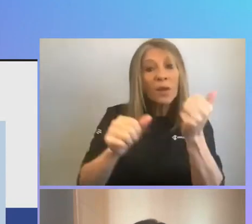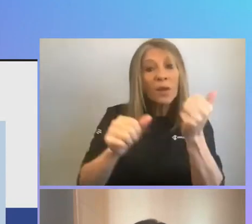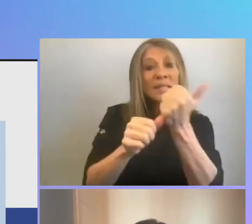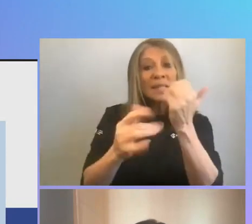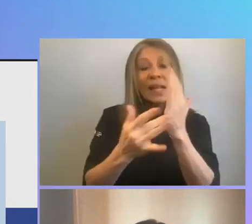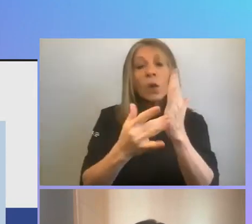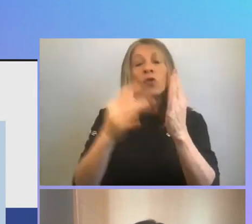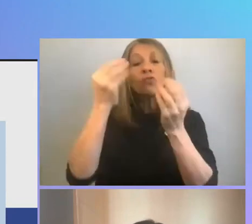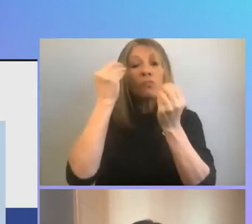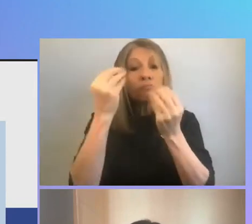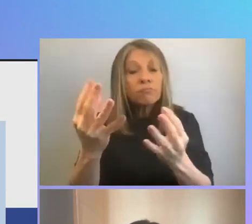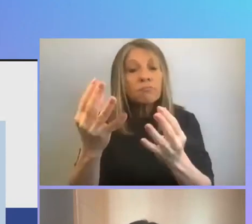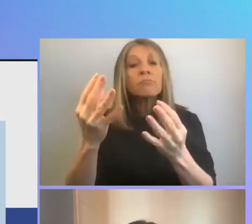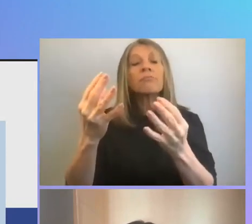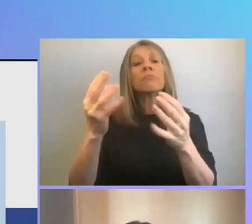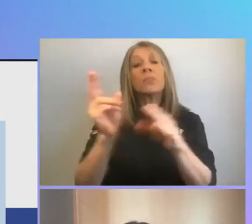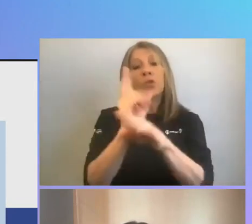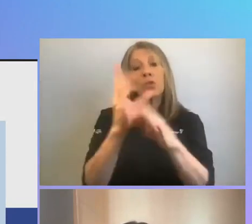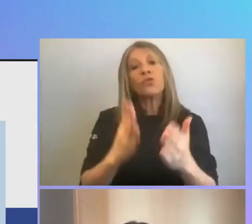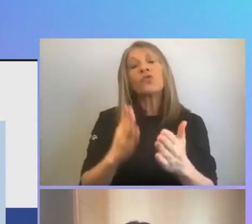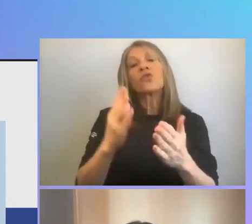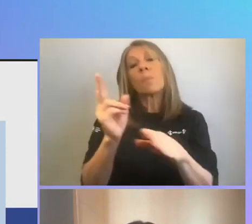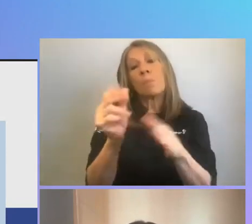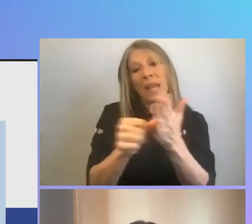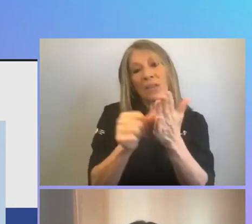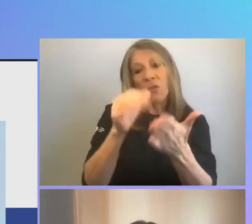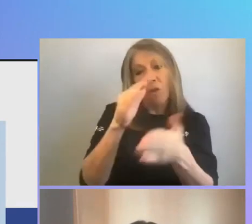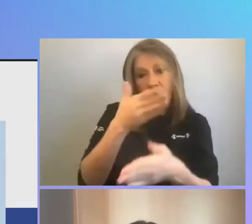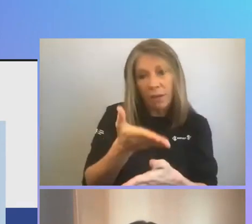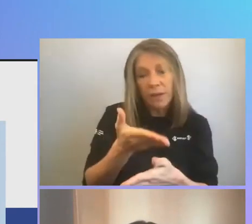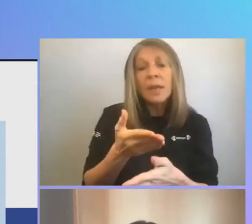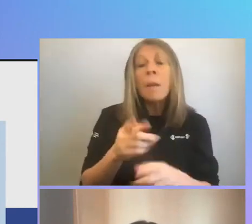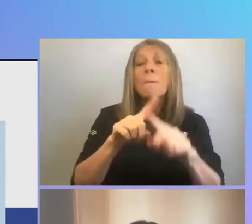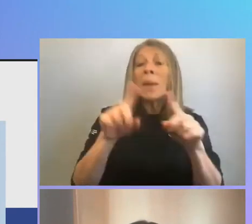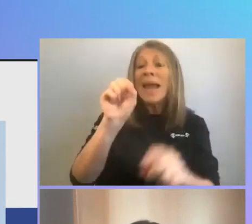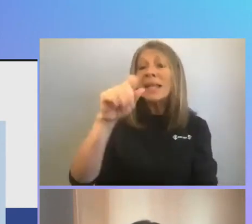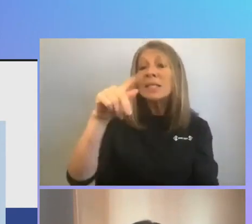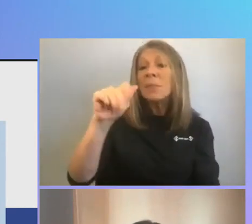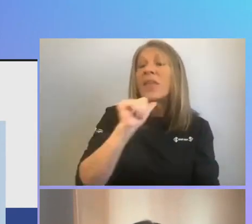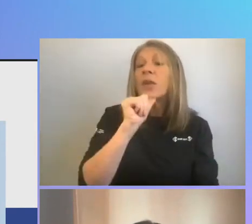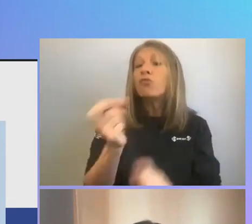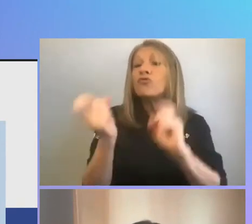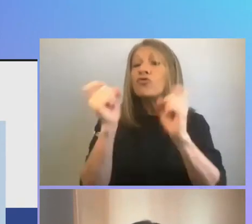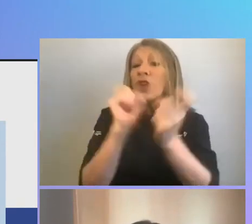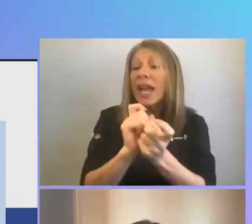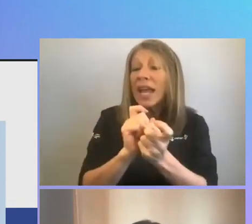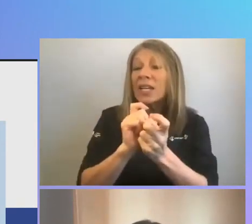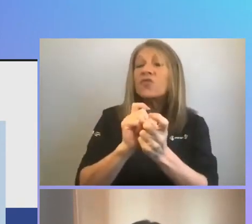about the current page for space. However they don't change the page titles within the navigation, so this can be